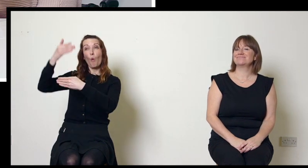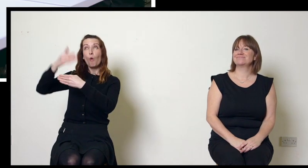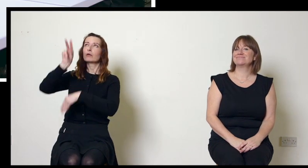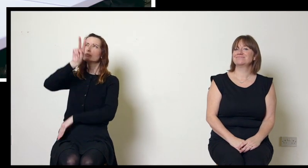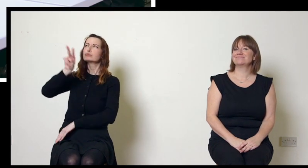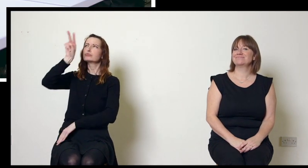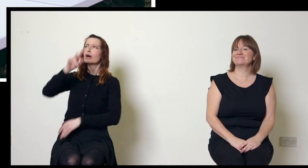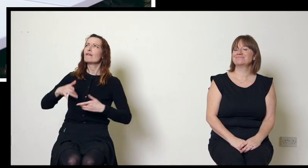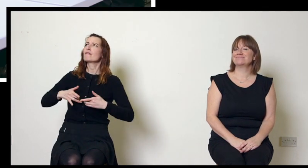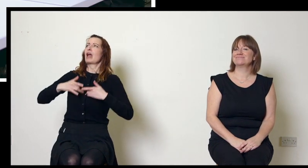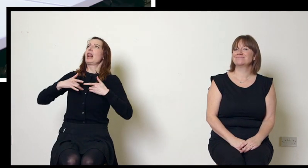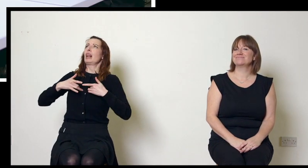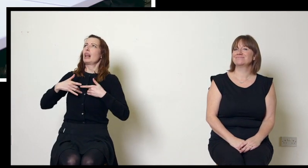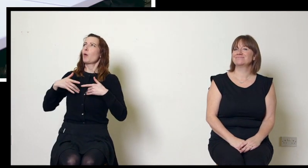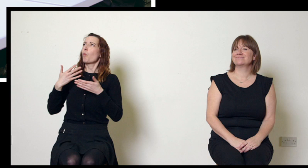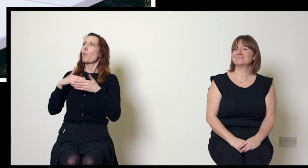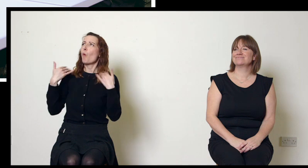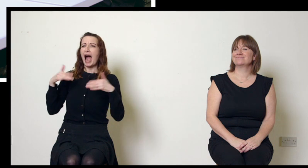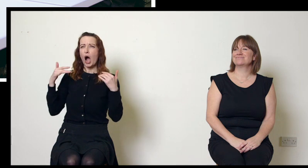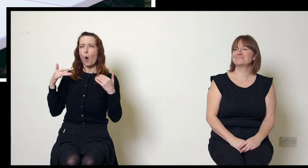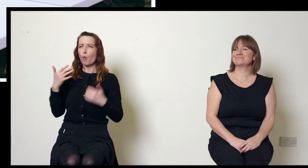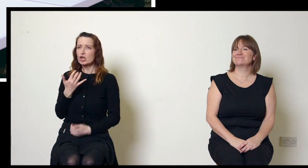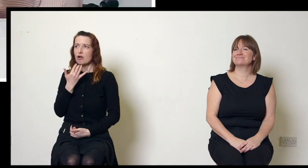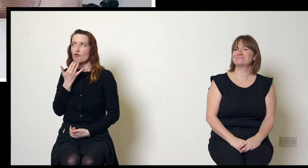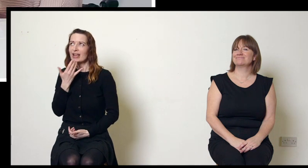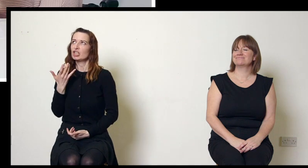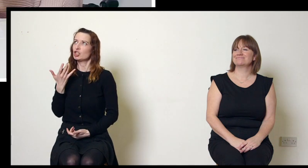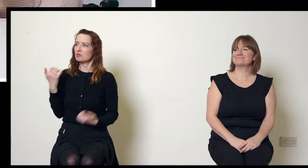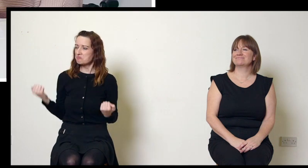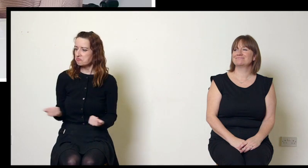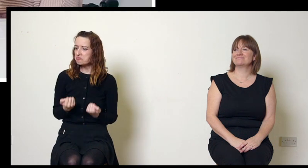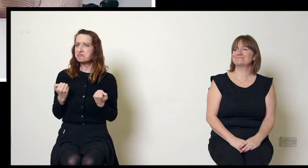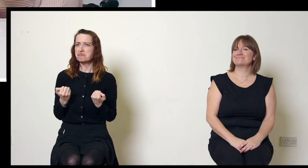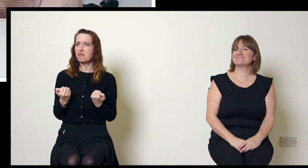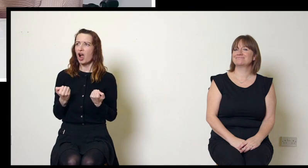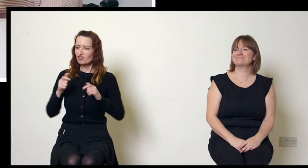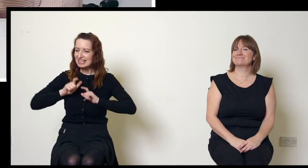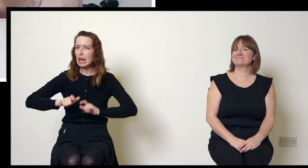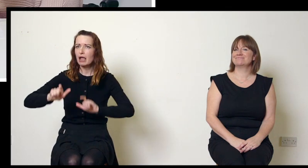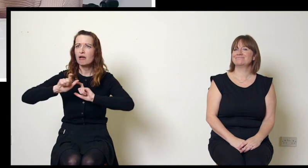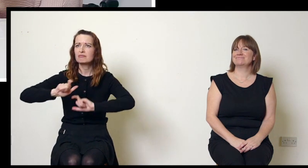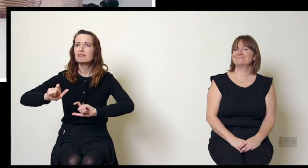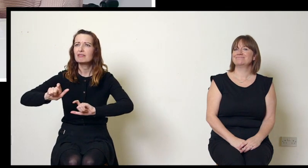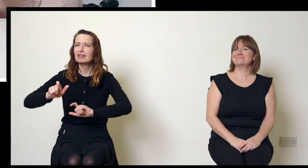there was like real courage and bravado and resilience of people as well as a little bit of a moan.